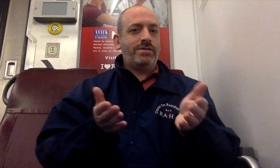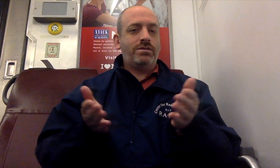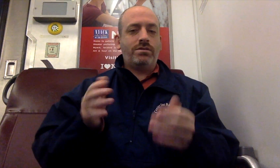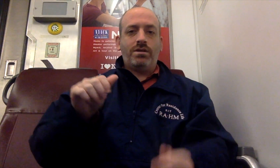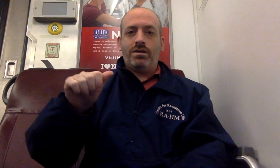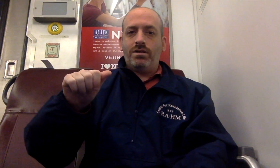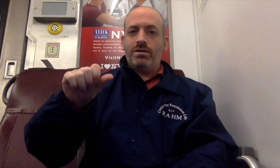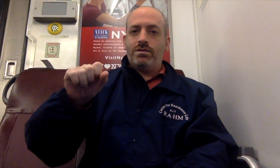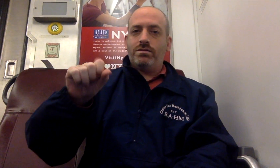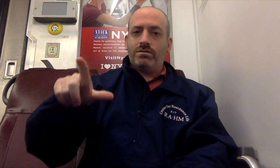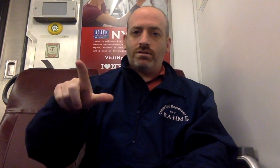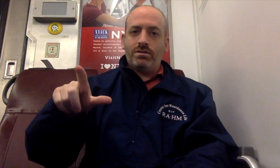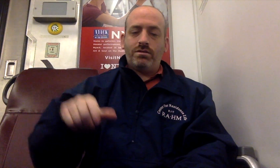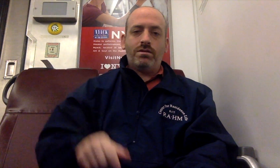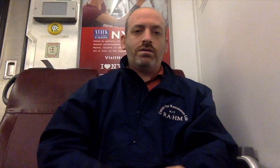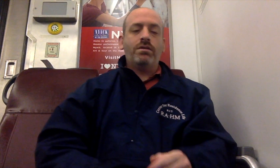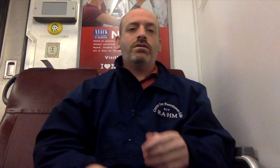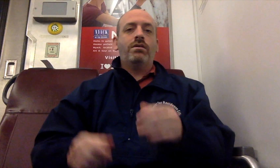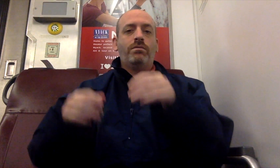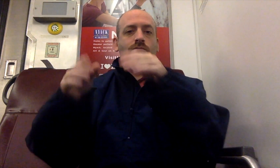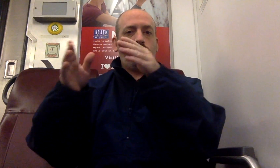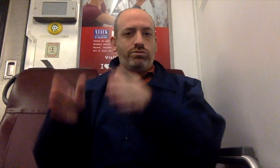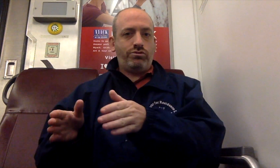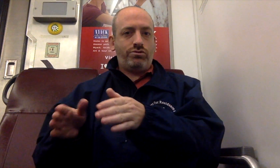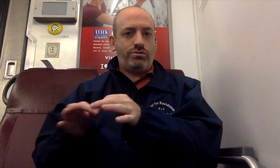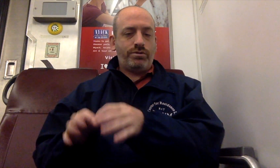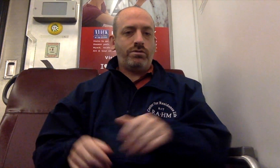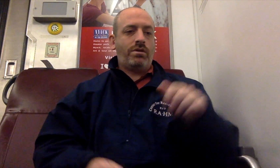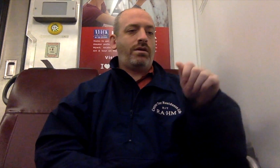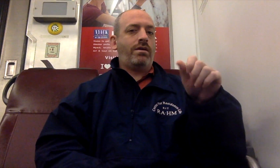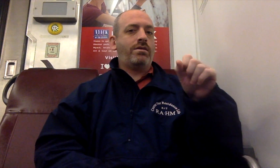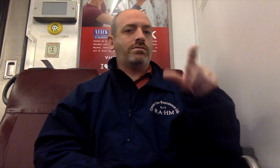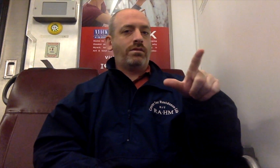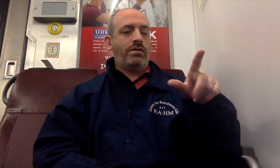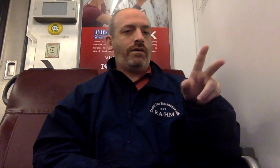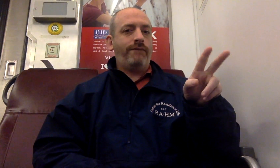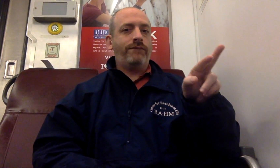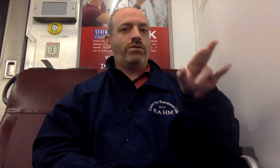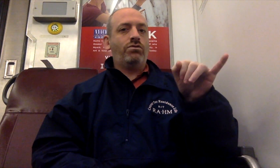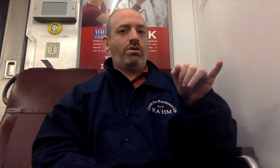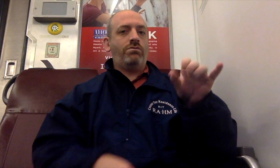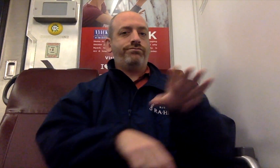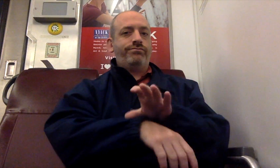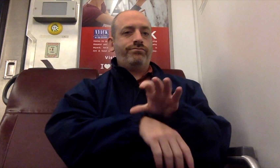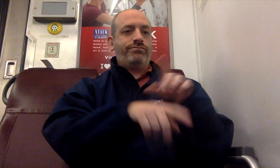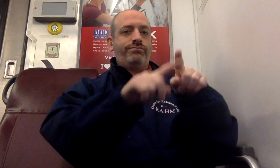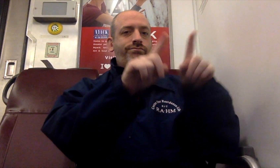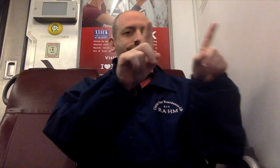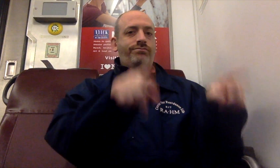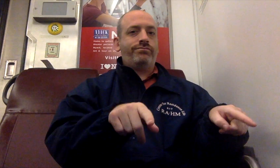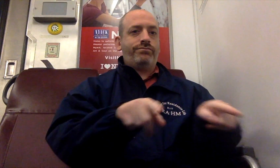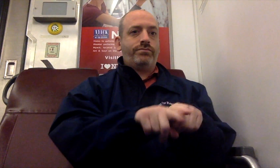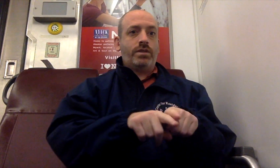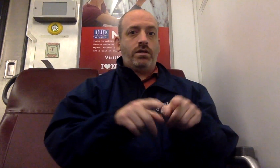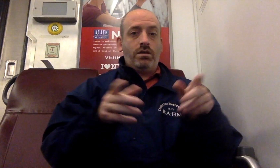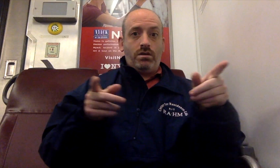lets focus our attention to interpreting services, onsite ASL interpreting and video remote interpreting (VRI) .